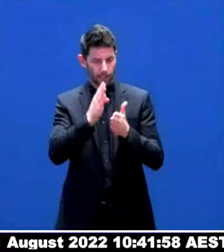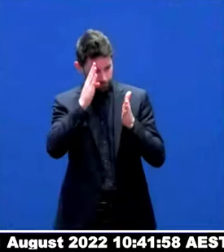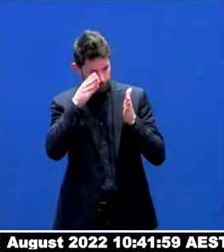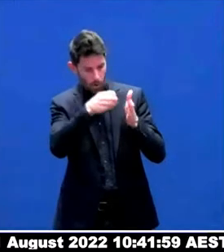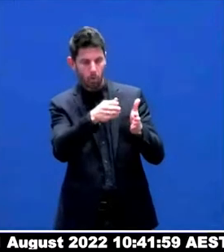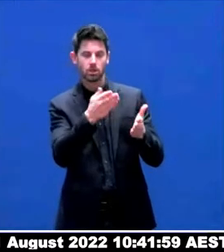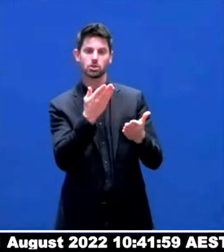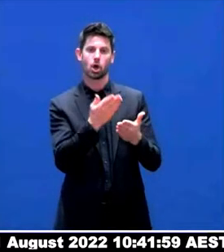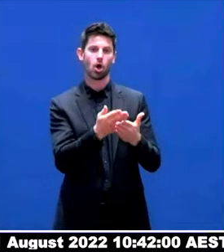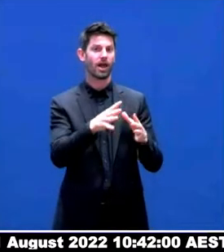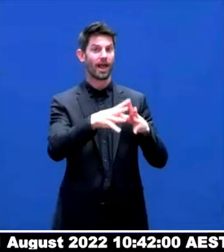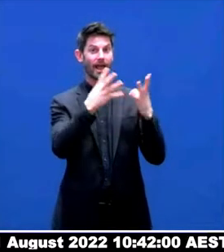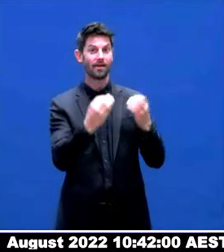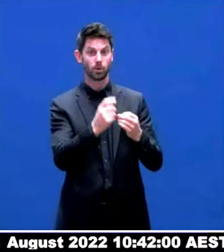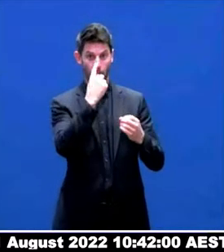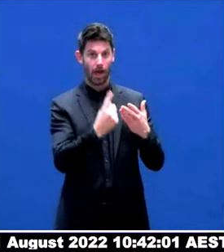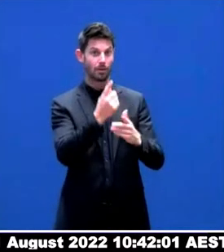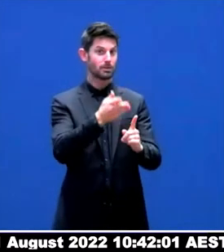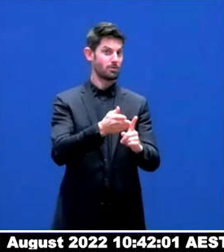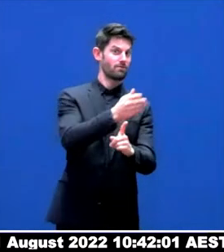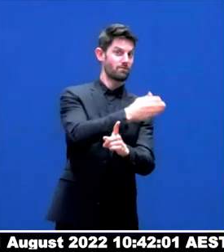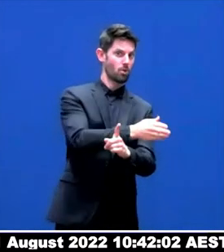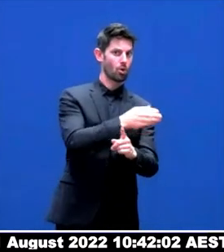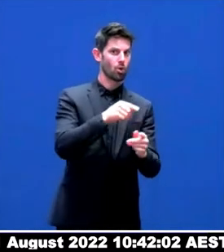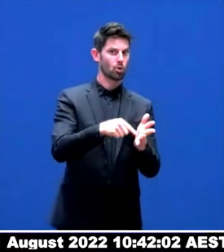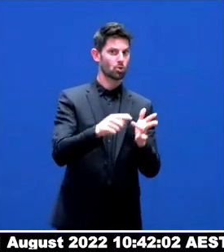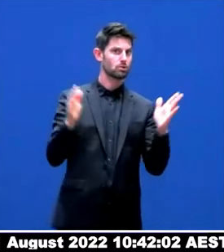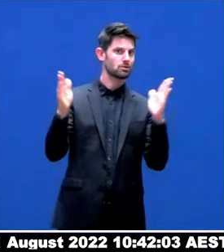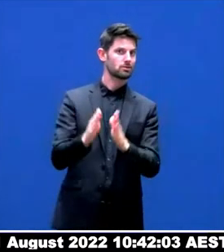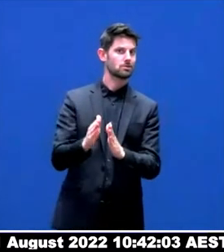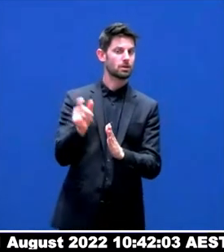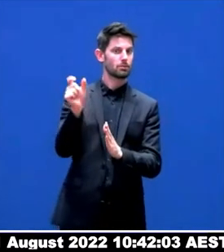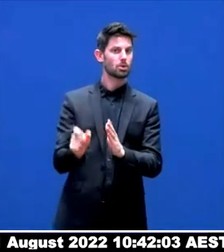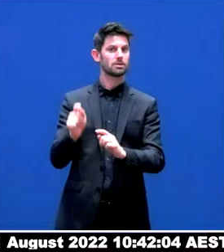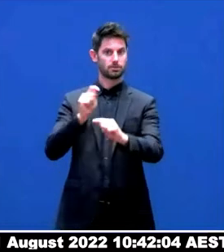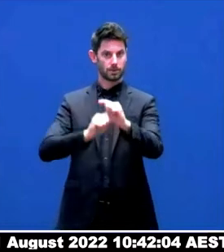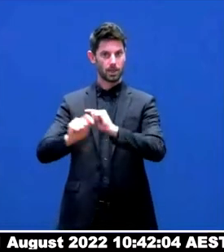We were looking at the protective factors required to support people from entering into